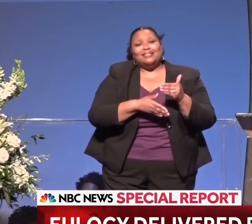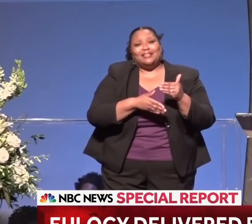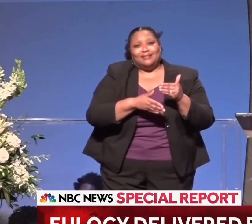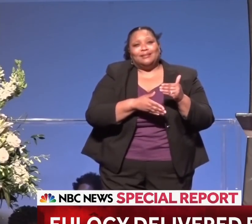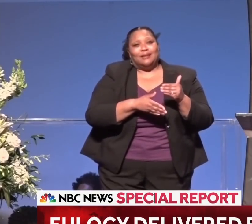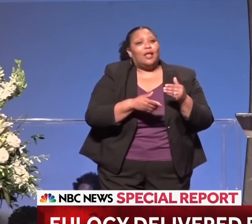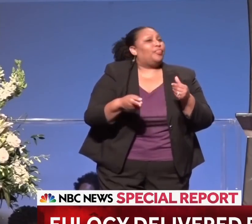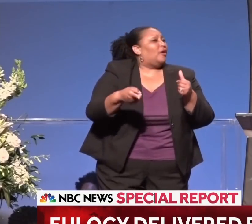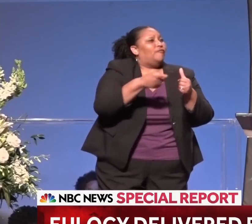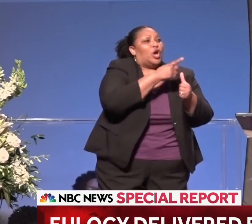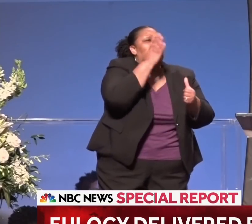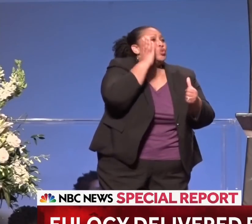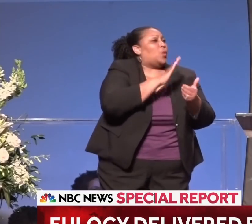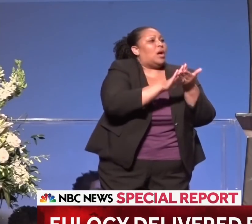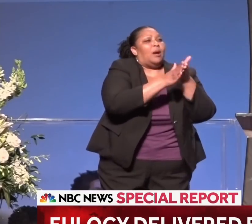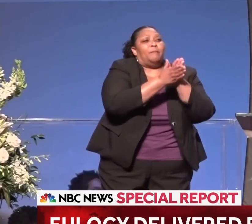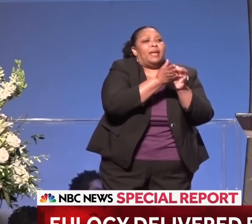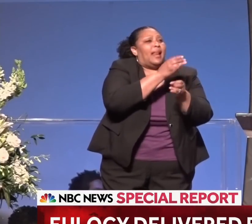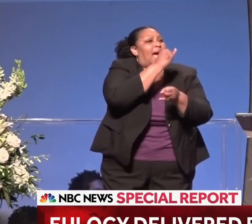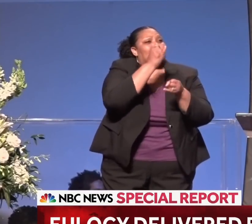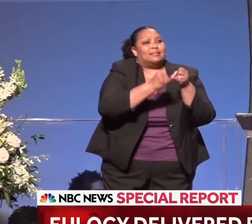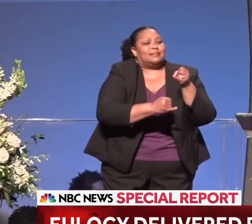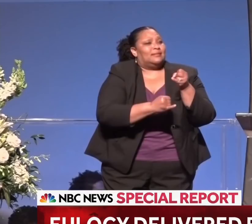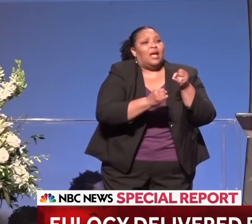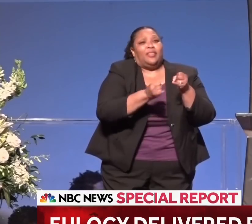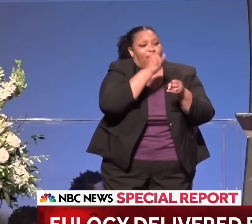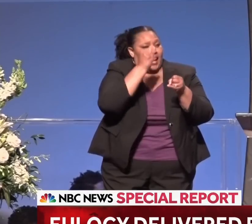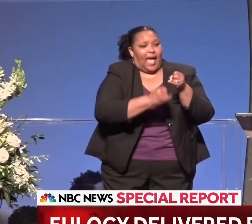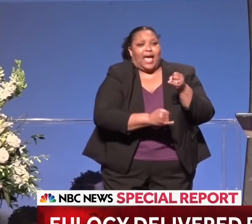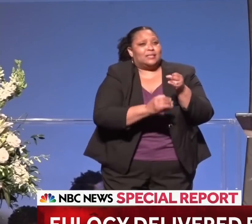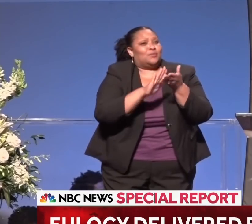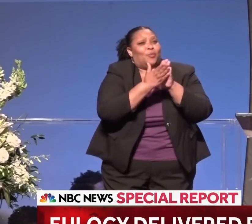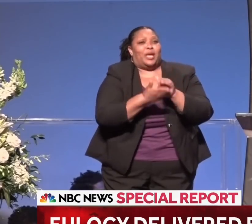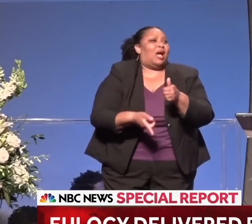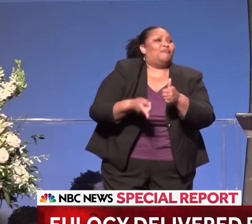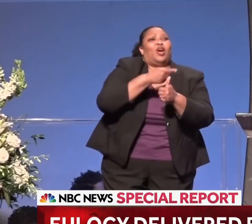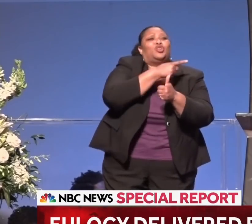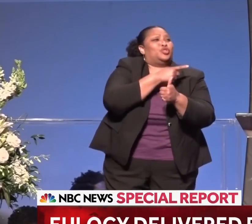BOOK, AND I KNOW HOW THIS STORY’S GOING TO END.